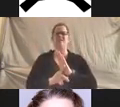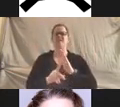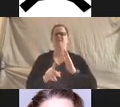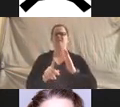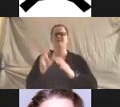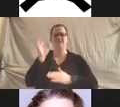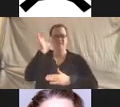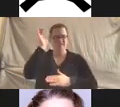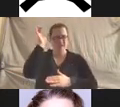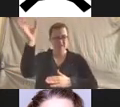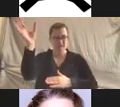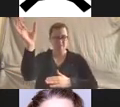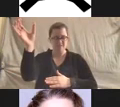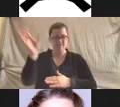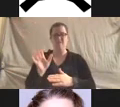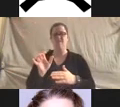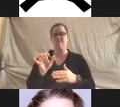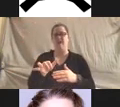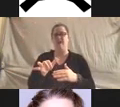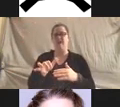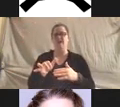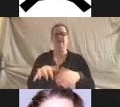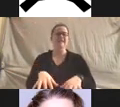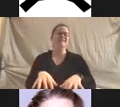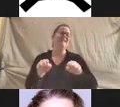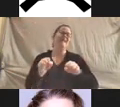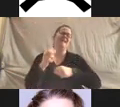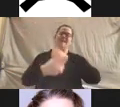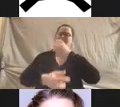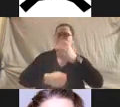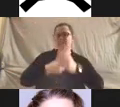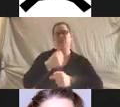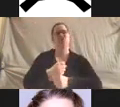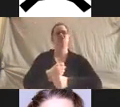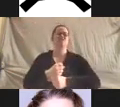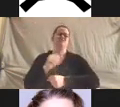that have taken years if not decades to pass.